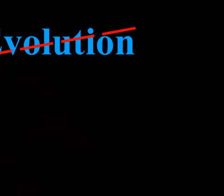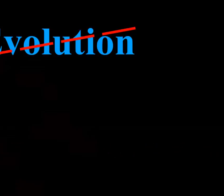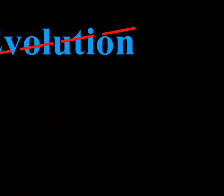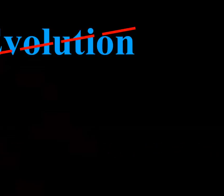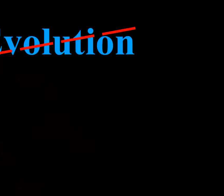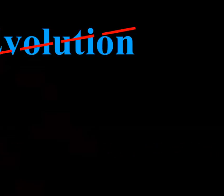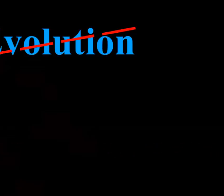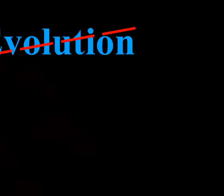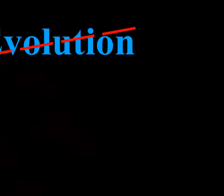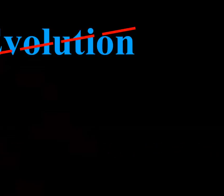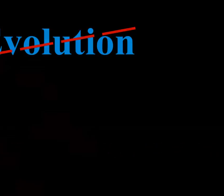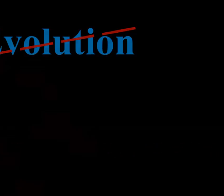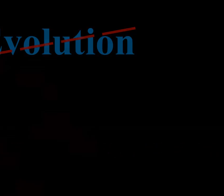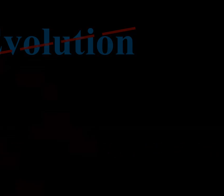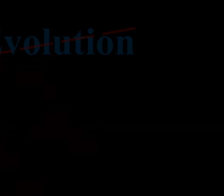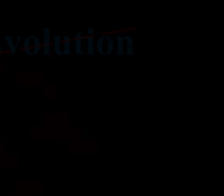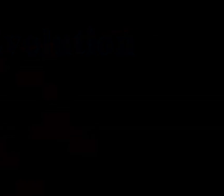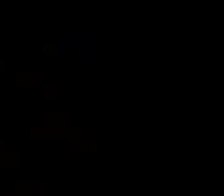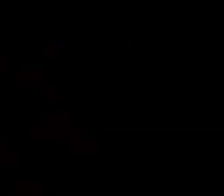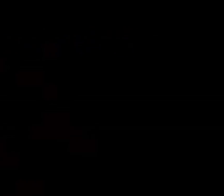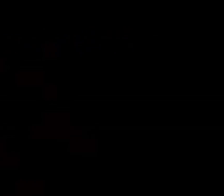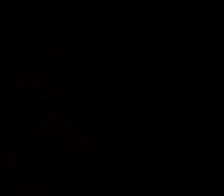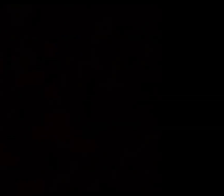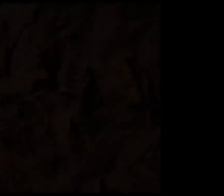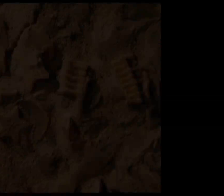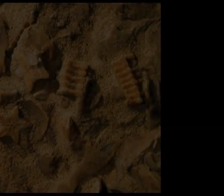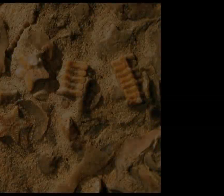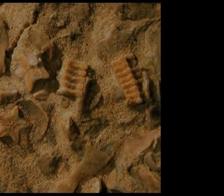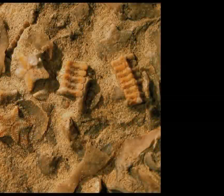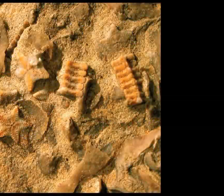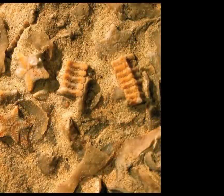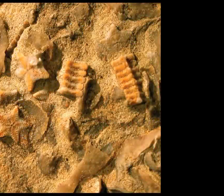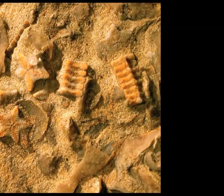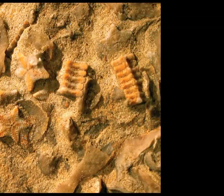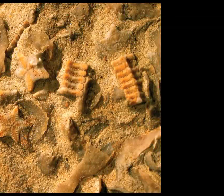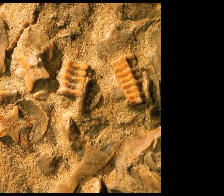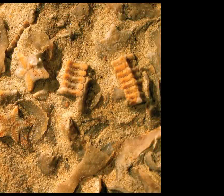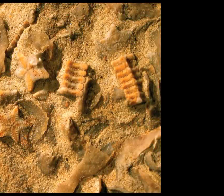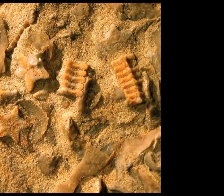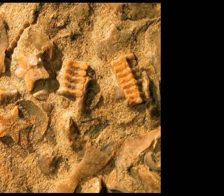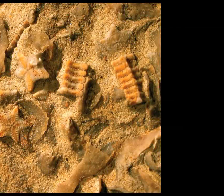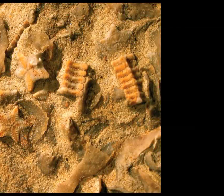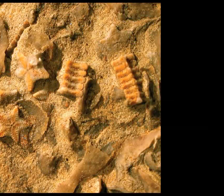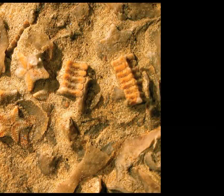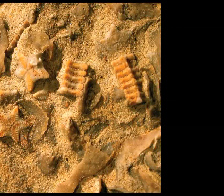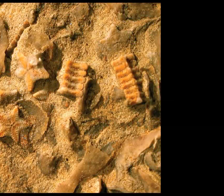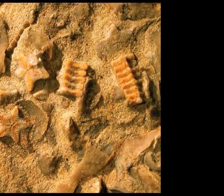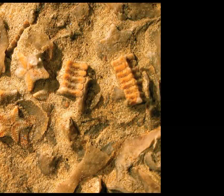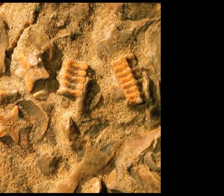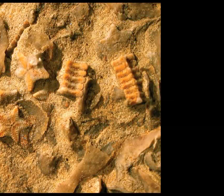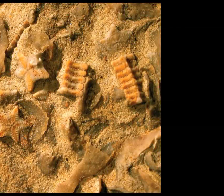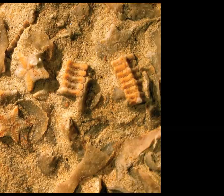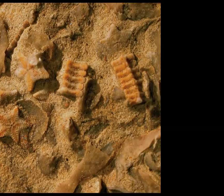the fossil record that confirms the validity of the theory of evolution,